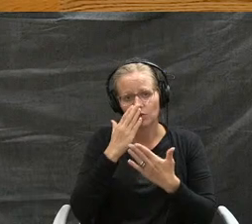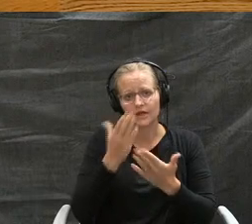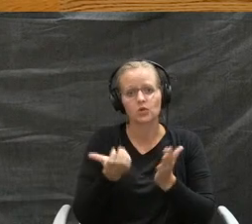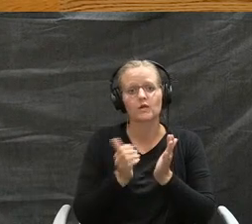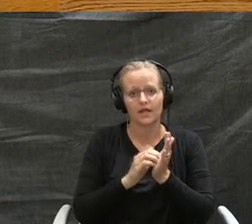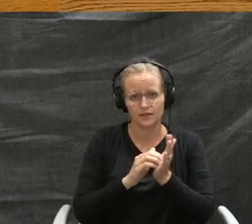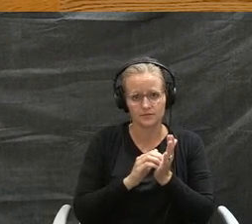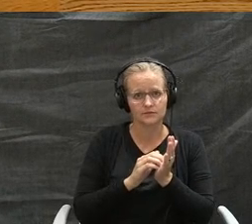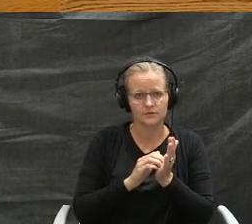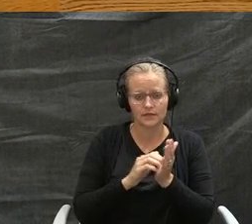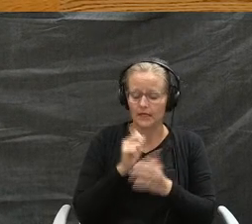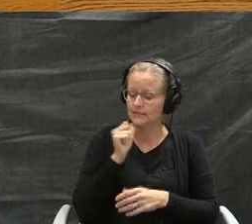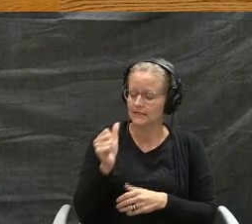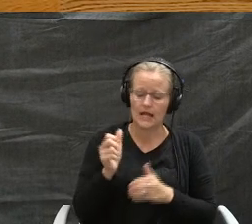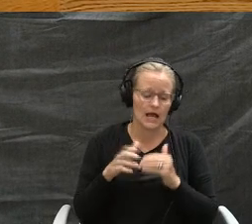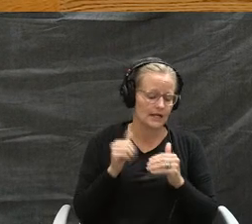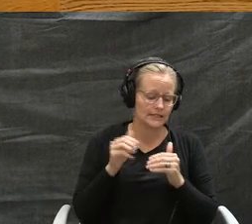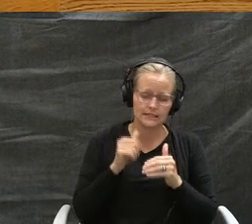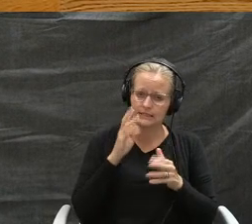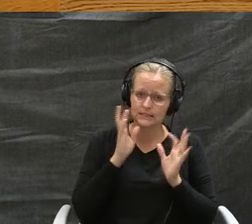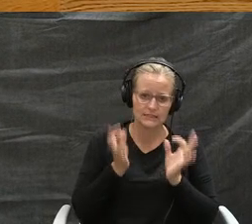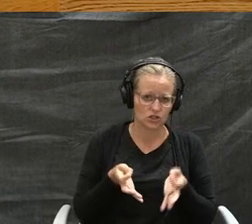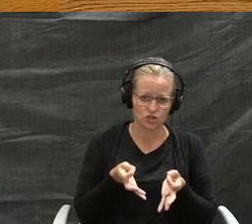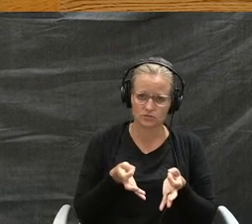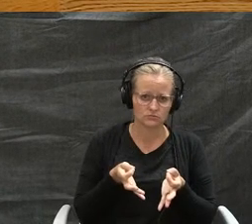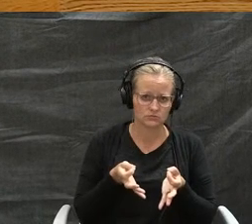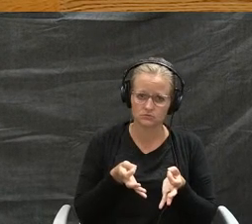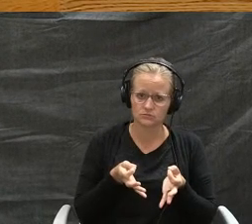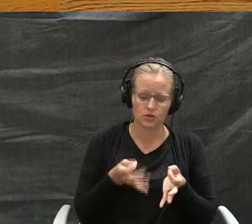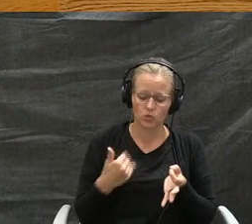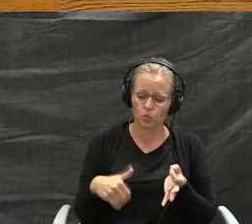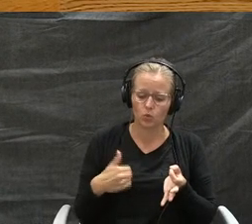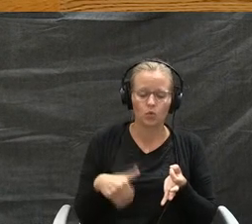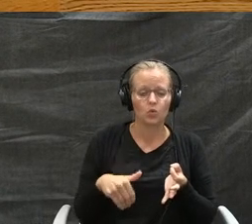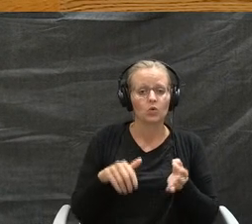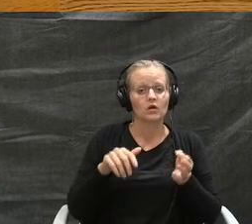easy decision. That is one thing that I will say. So here we are.